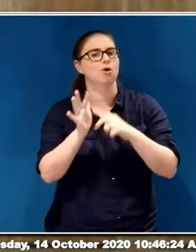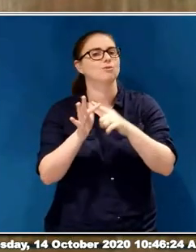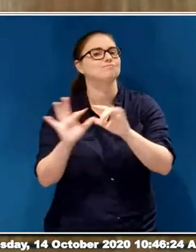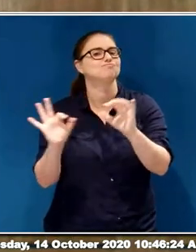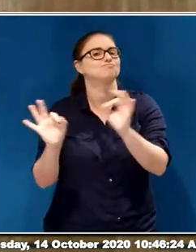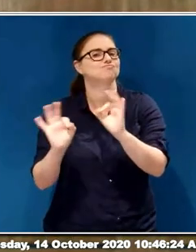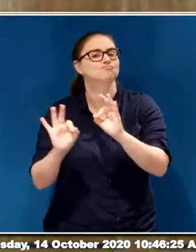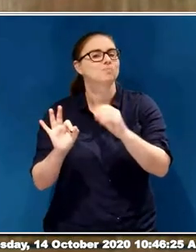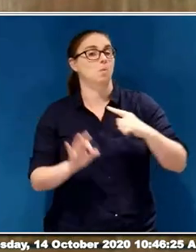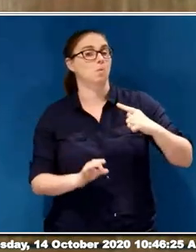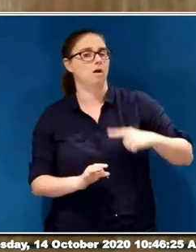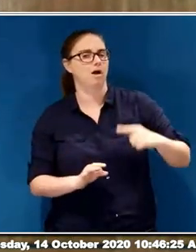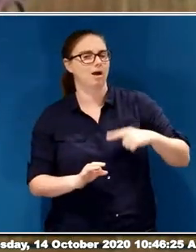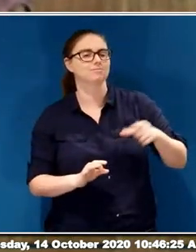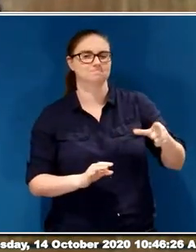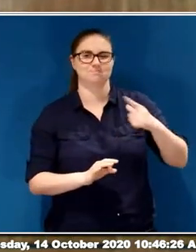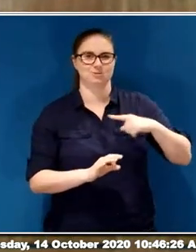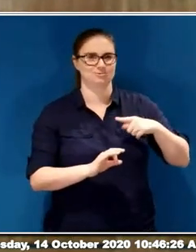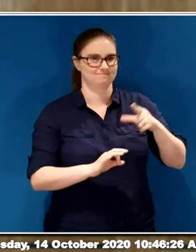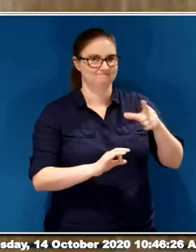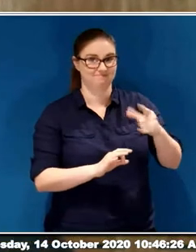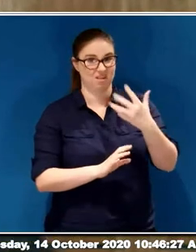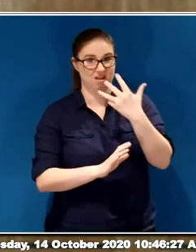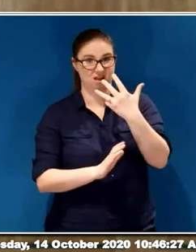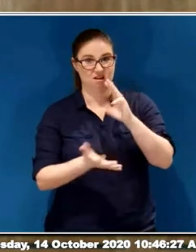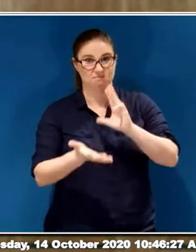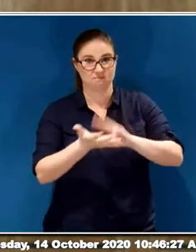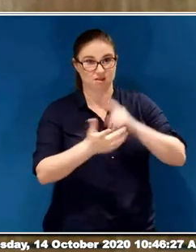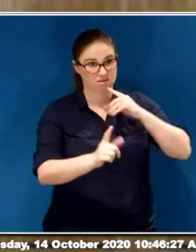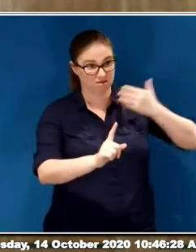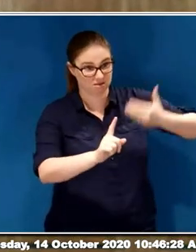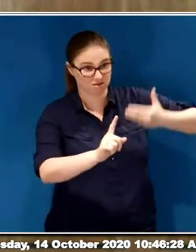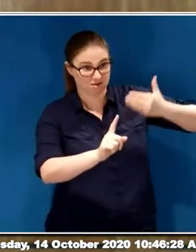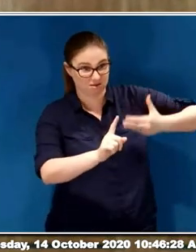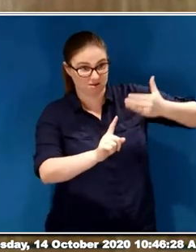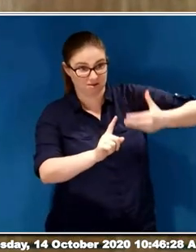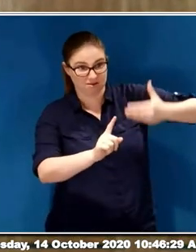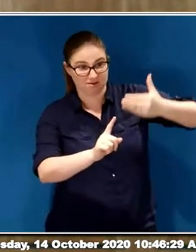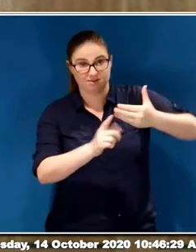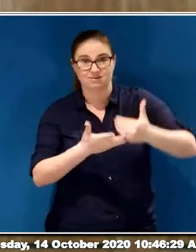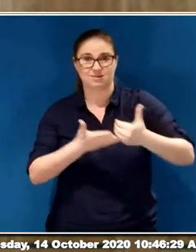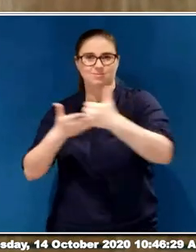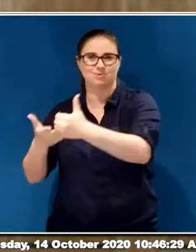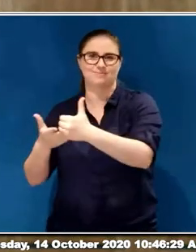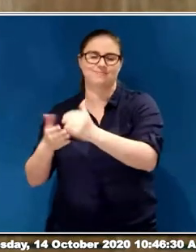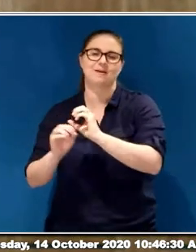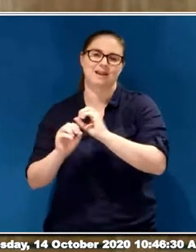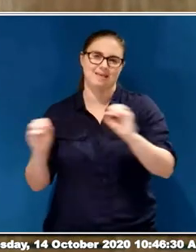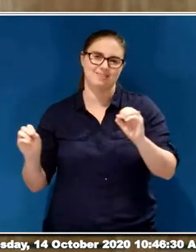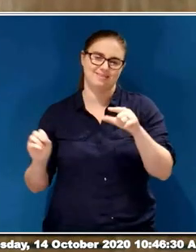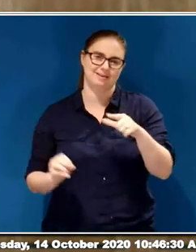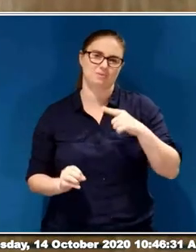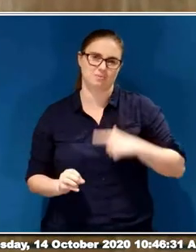even though Kobe was only at school on a part-time basis, still not being provided with the support that he needs.